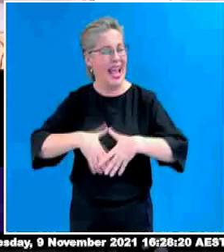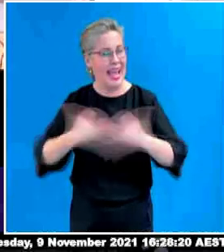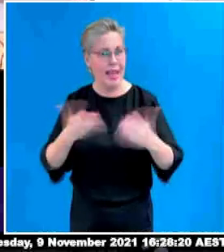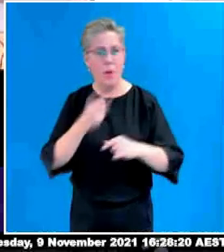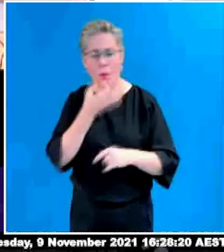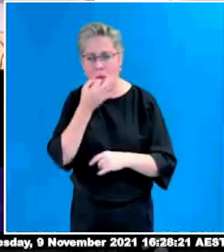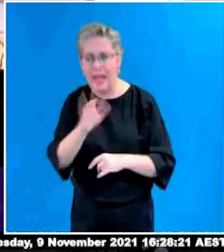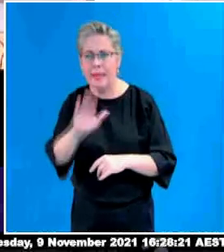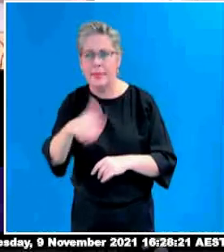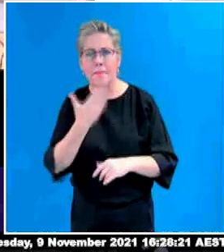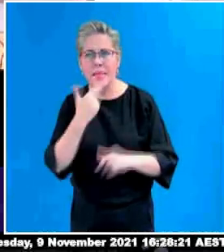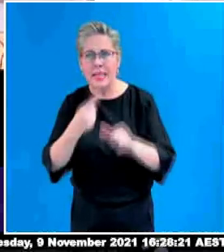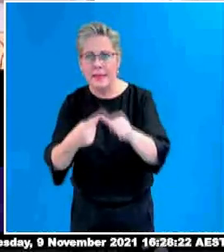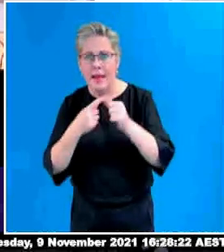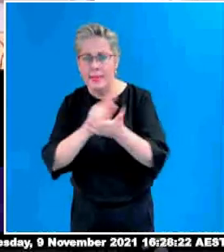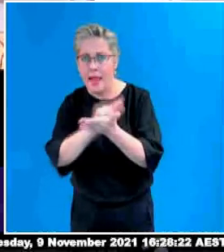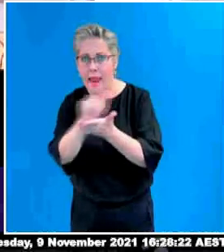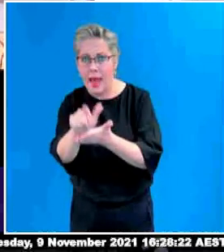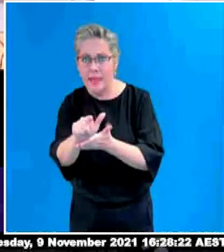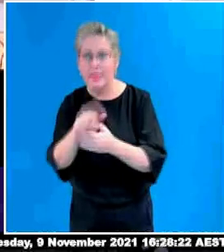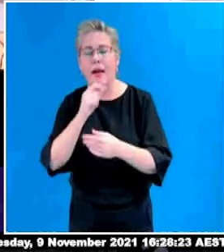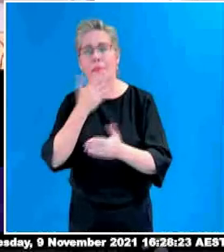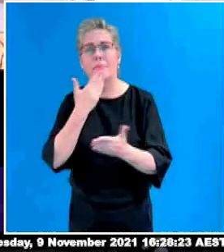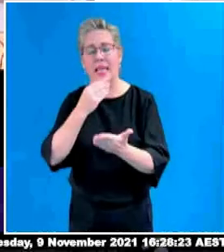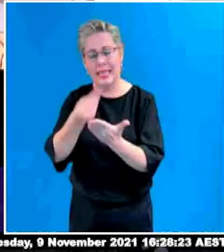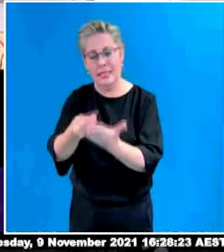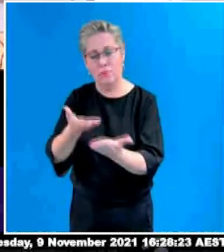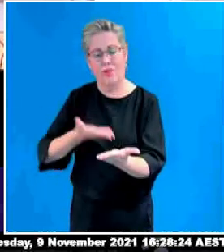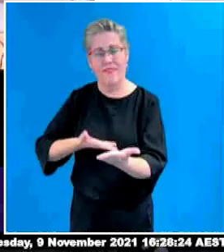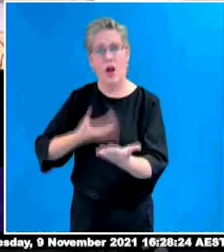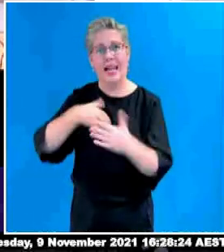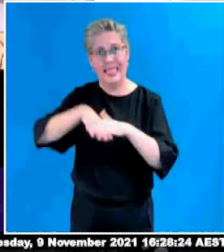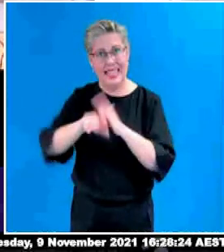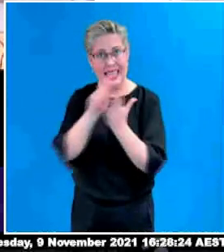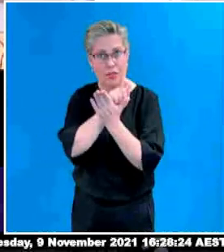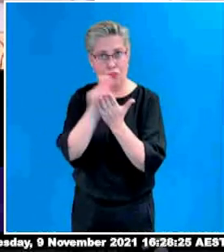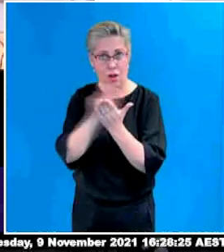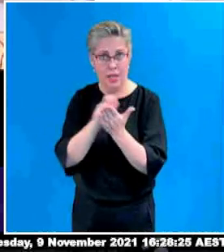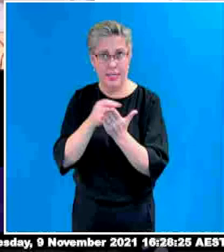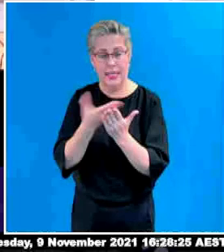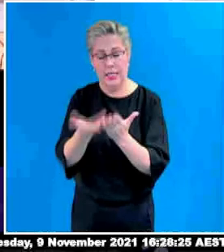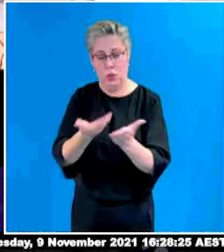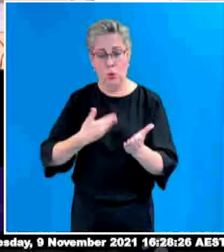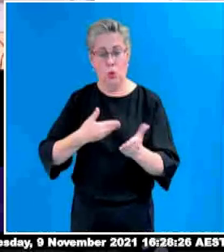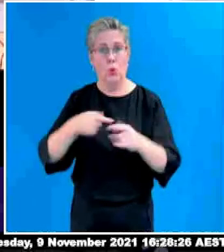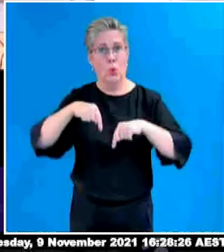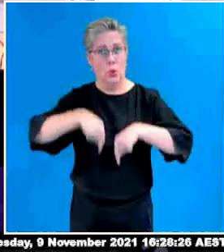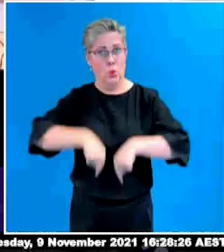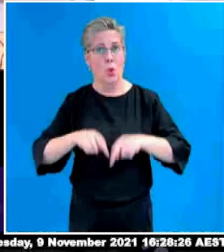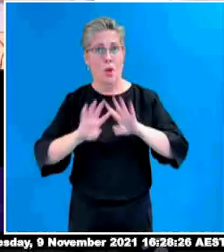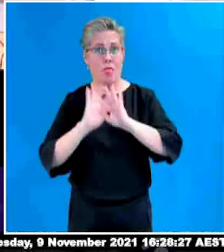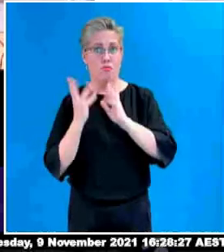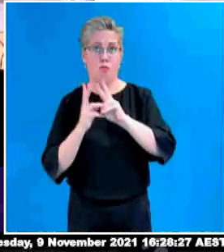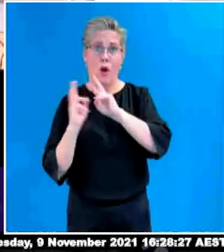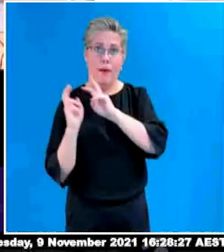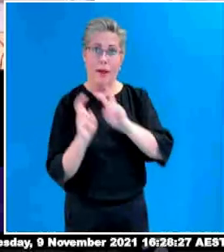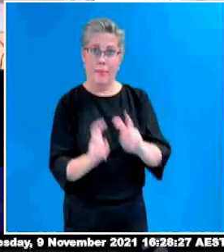who took questions on notice during the hearing should provide their answers in writing to the Office of Solicitor Assisting the Royal Commission.